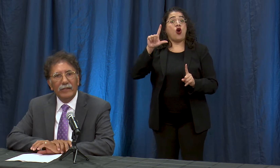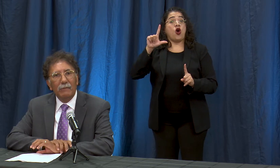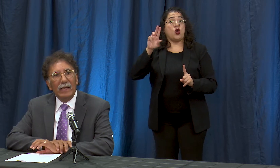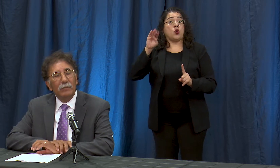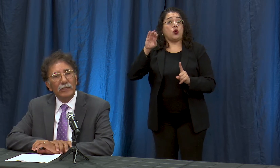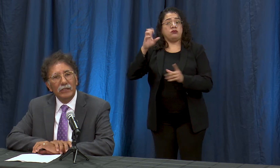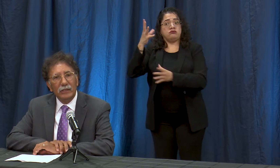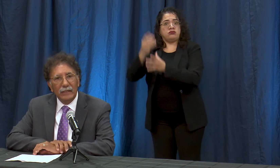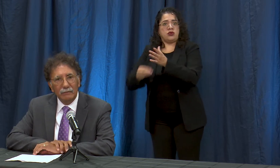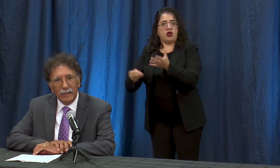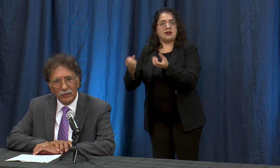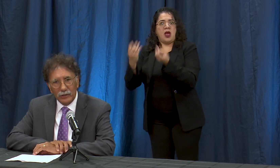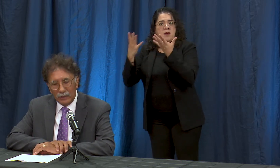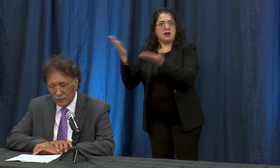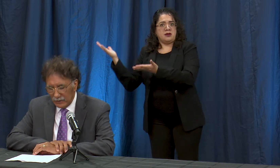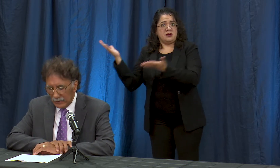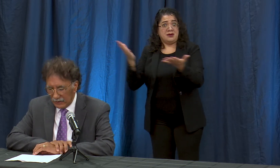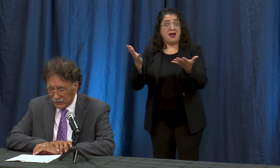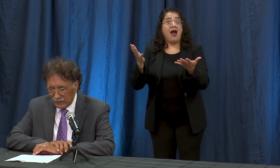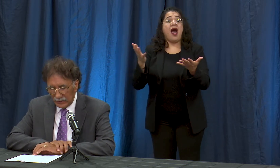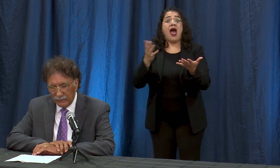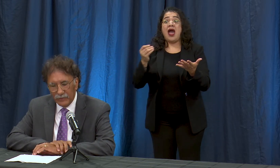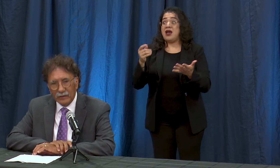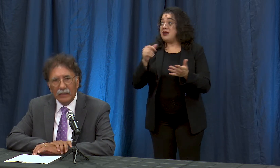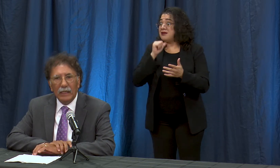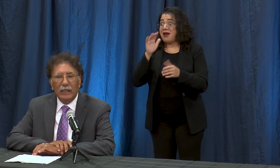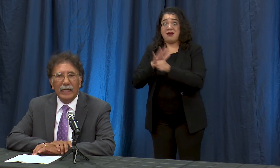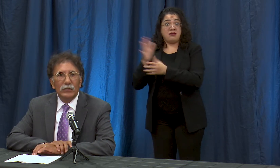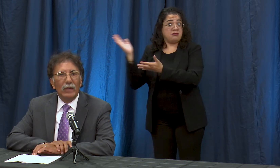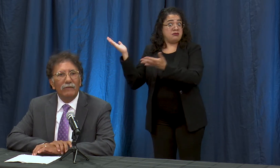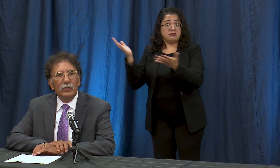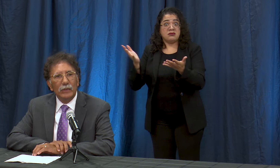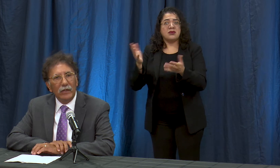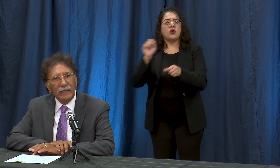that might potentially impact jobs in the state. As referenced, we are the